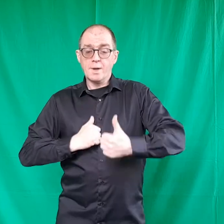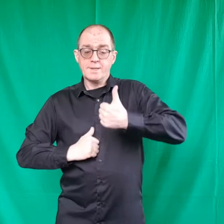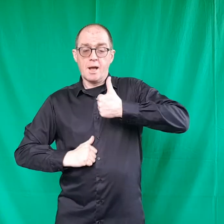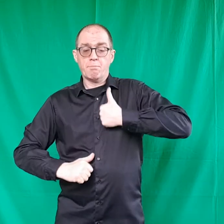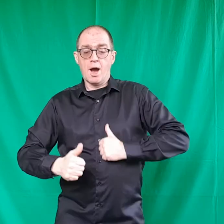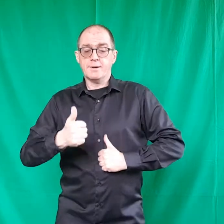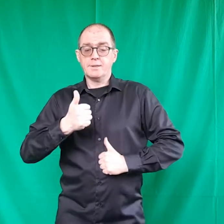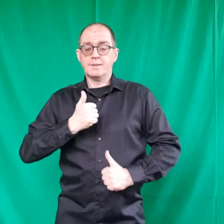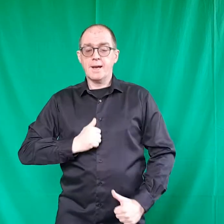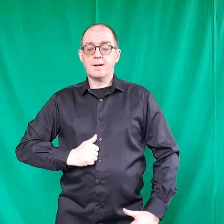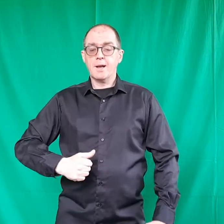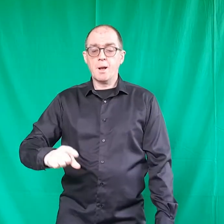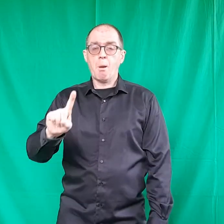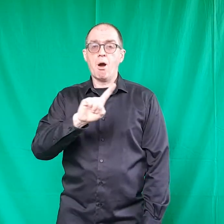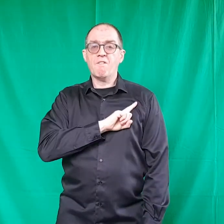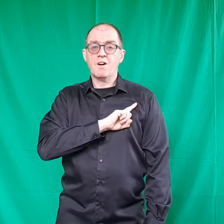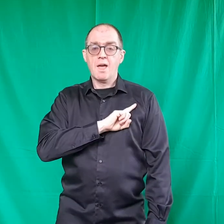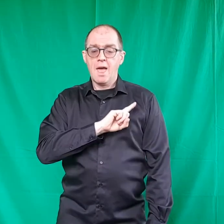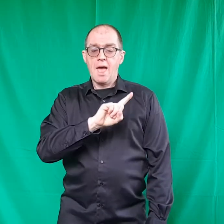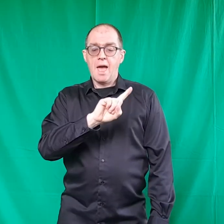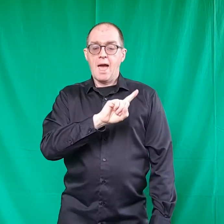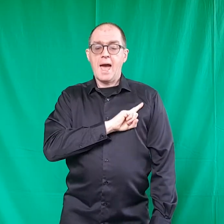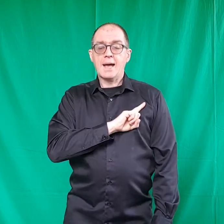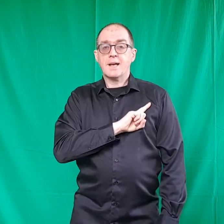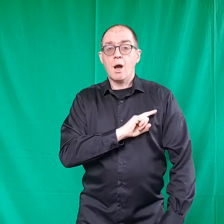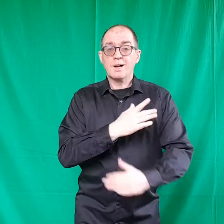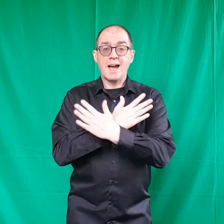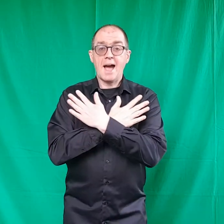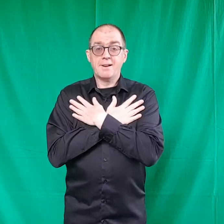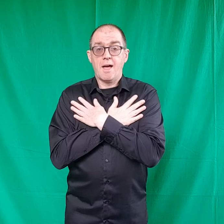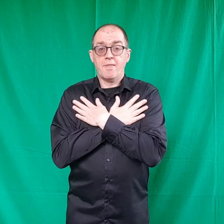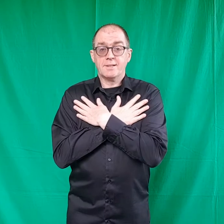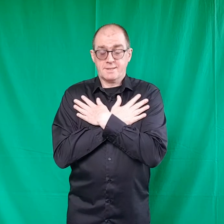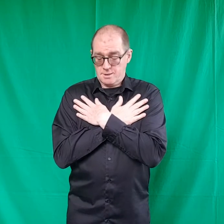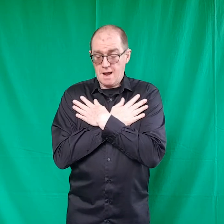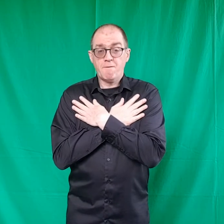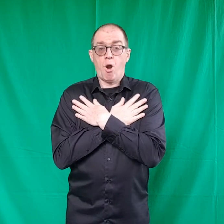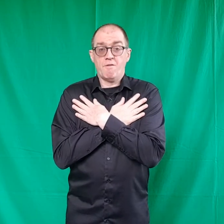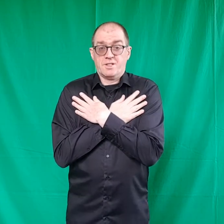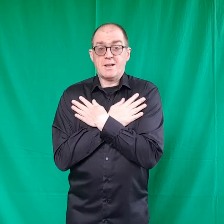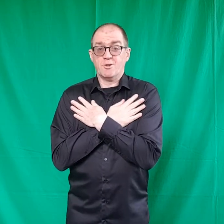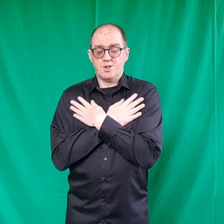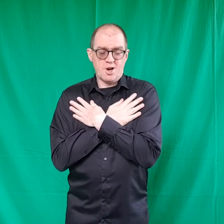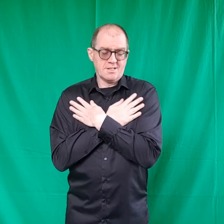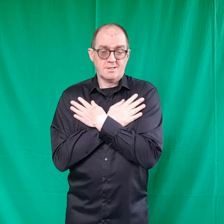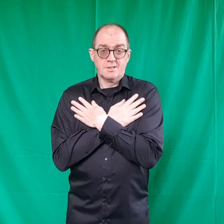'We take pride in taking love' 'As our guide' And then, sign for 'love' with your hands over your chest.